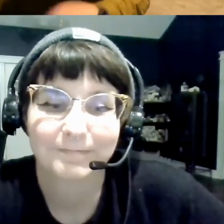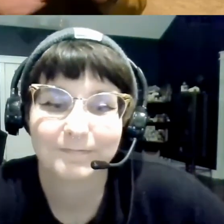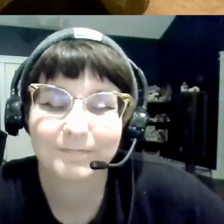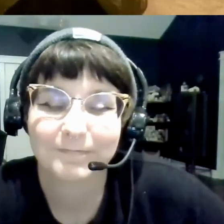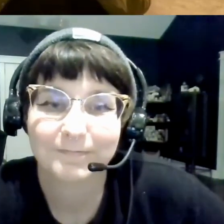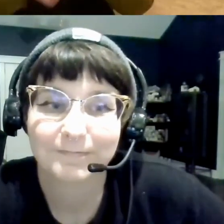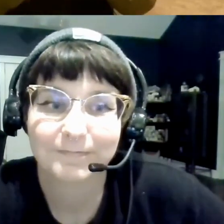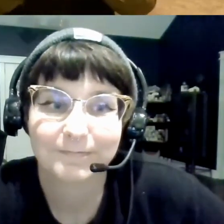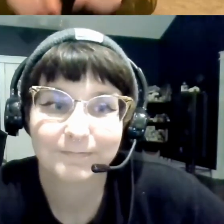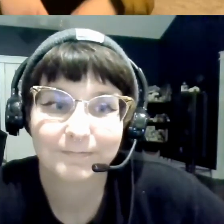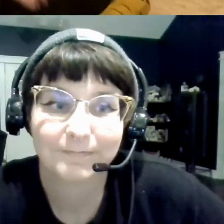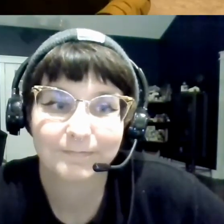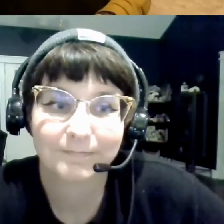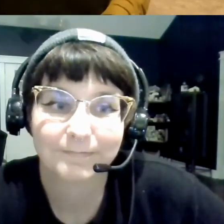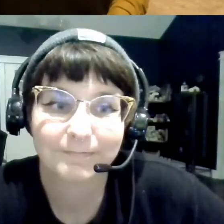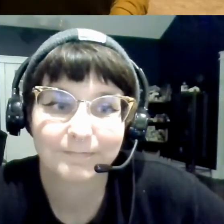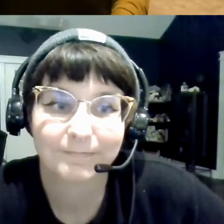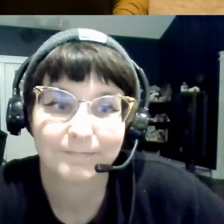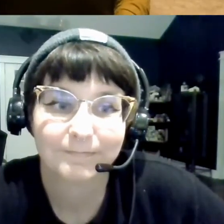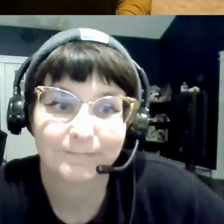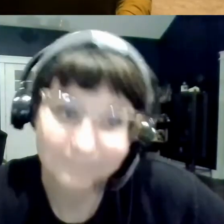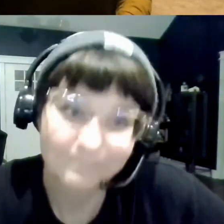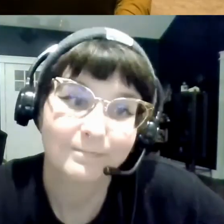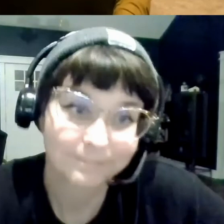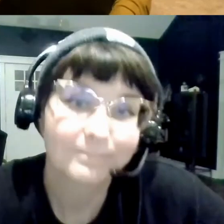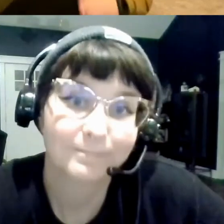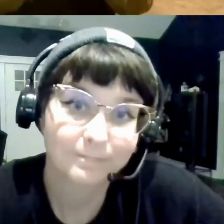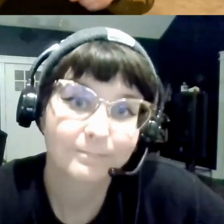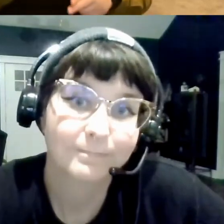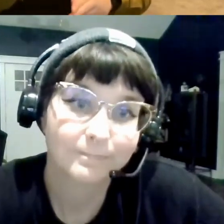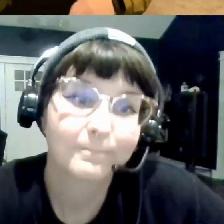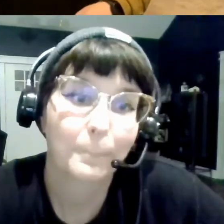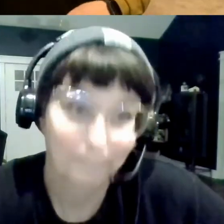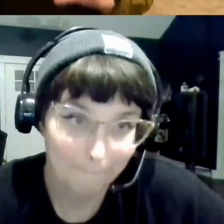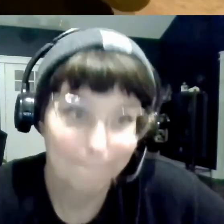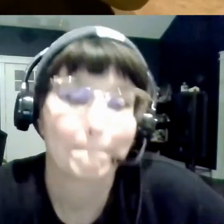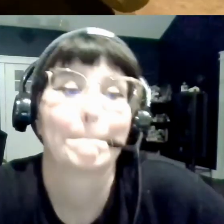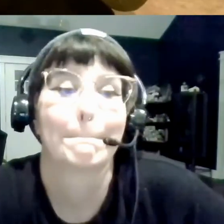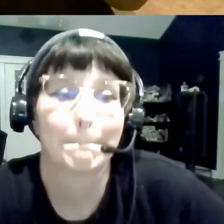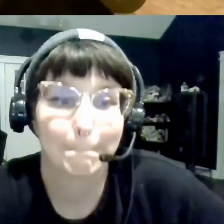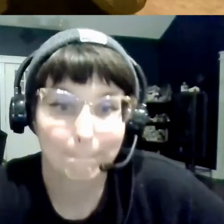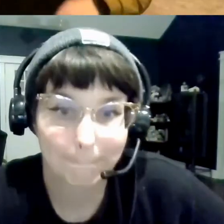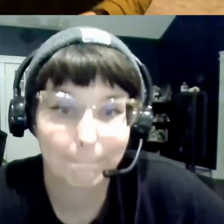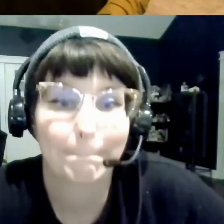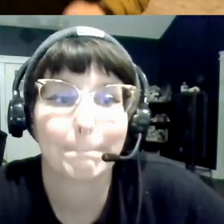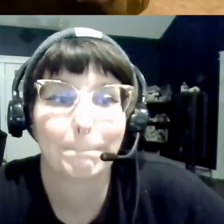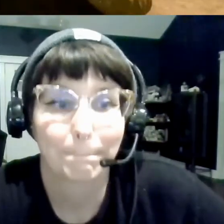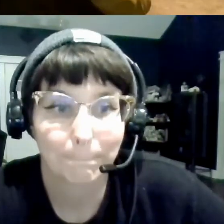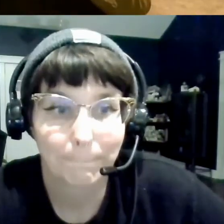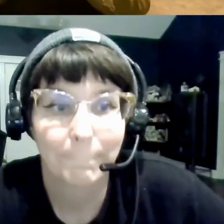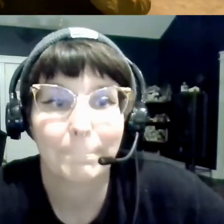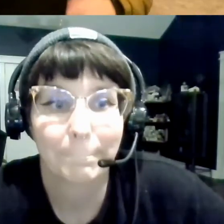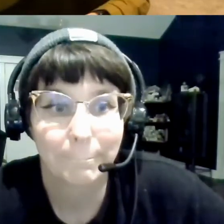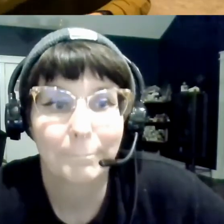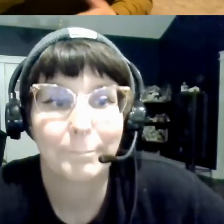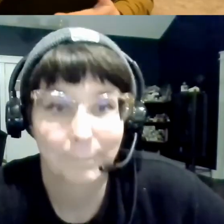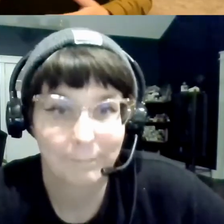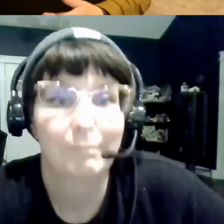J and Afton, I know you've offered before that we can send you additional questions. So if that offer is still open,